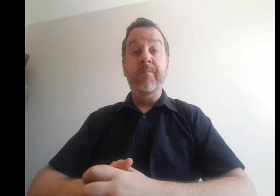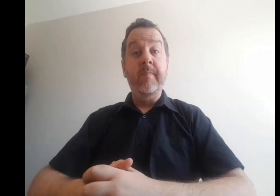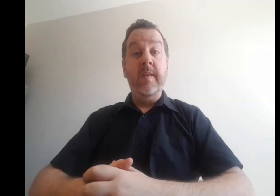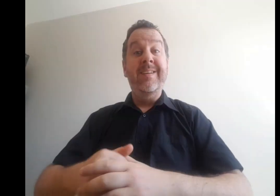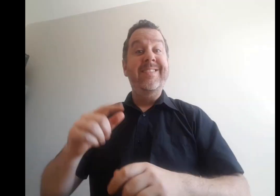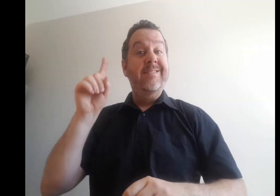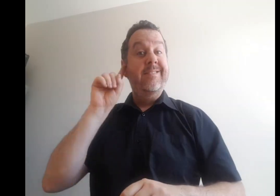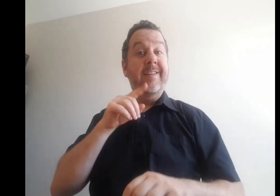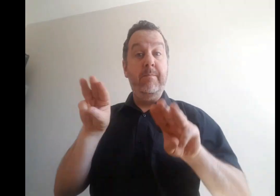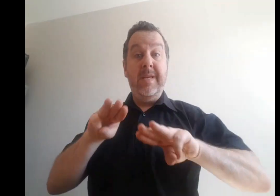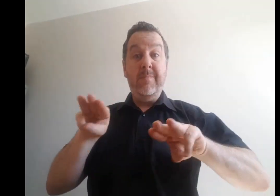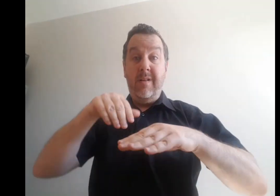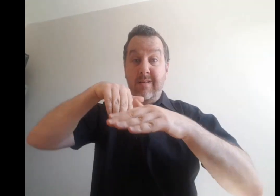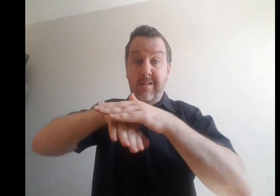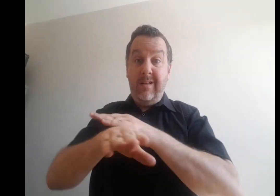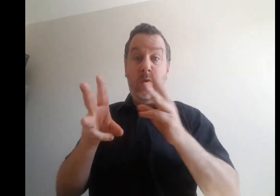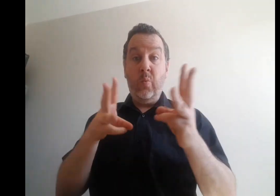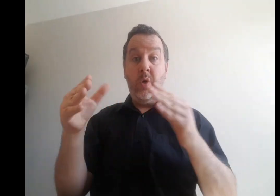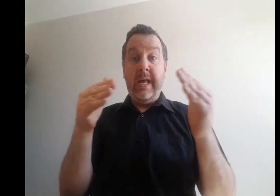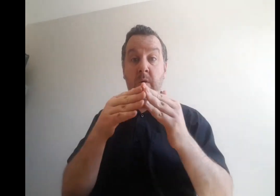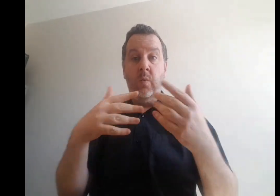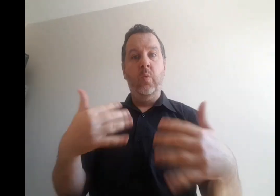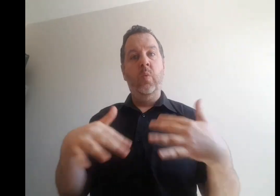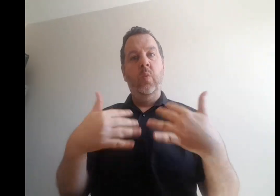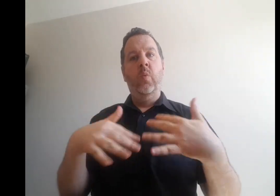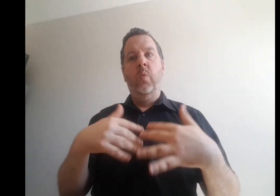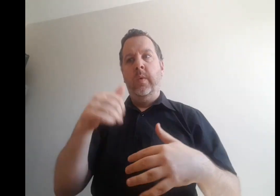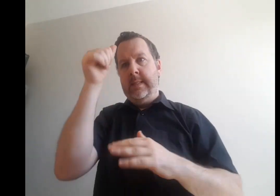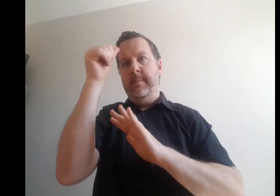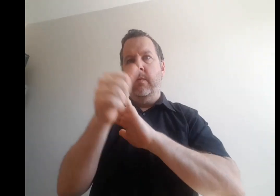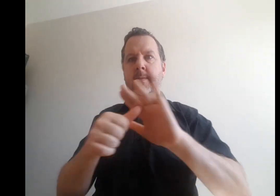Yeah, the experience of deaf people in the workhouses -